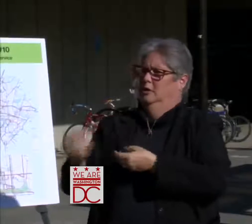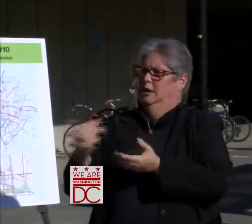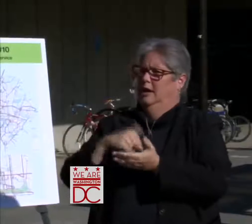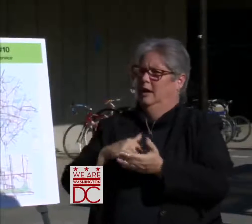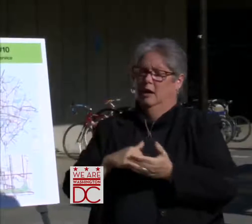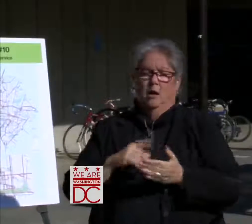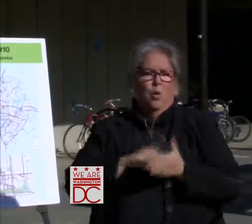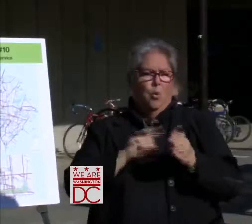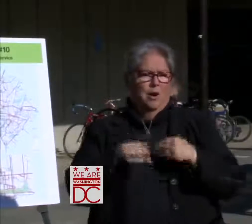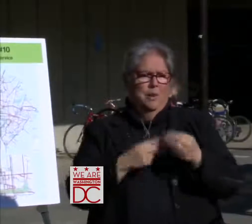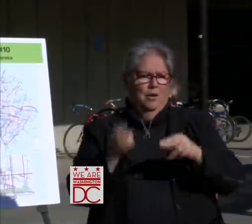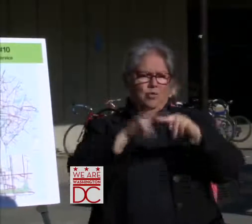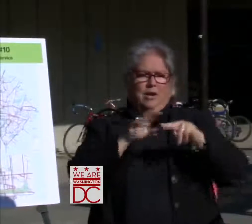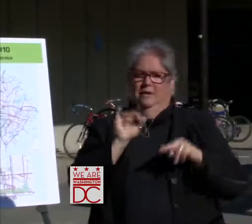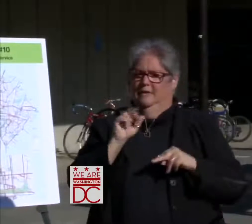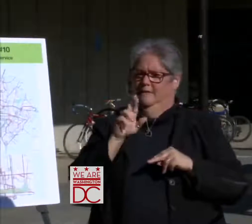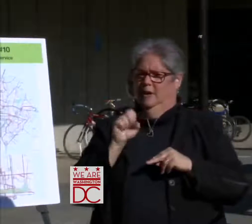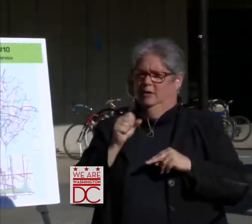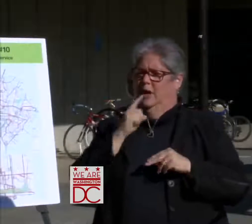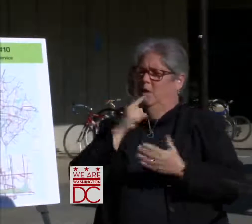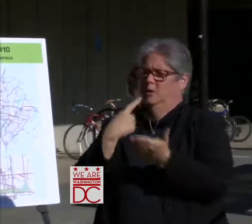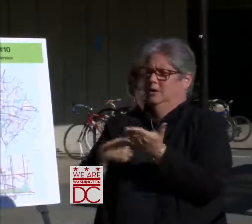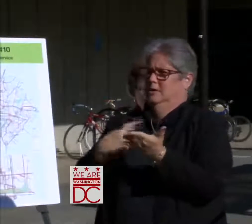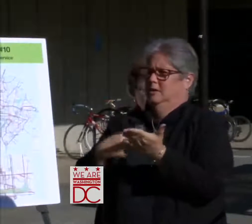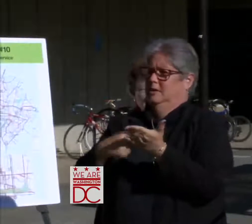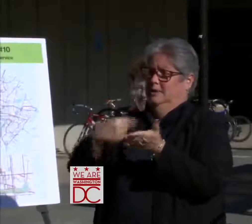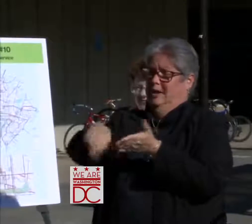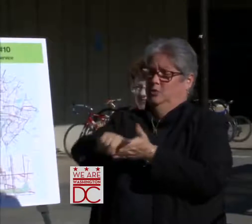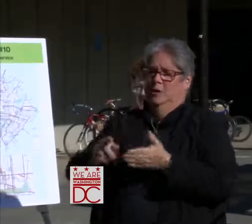WHAT ABOUT RAISING FARES?